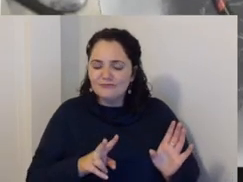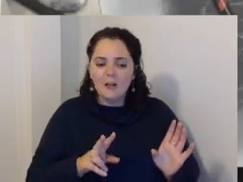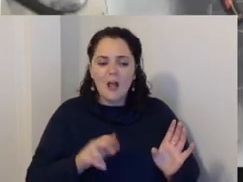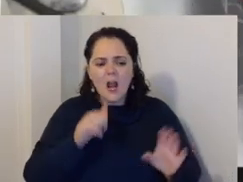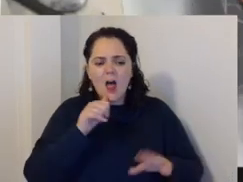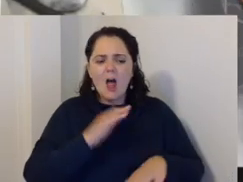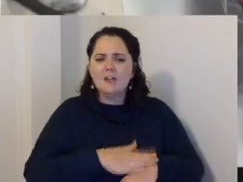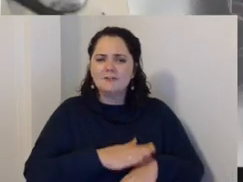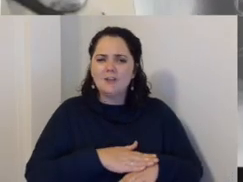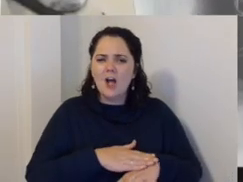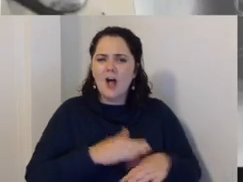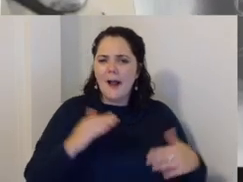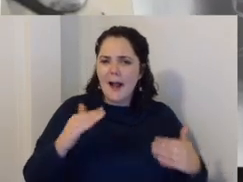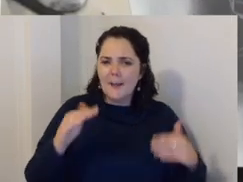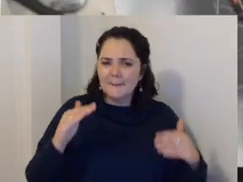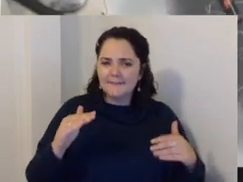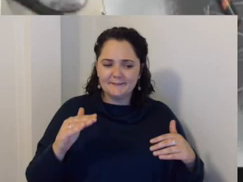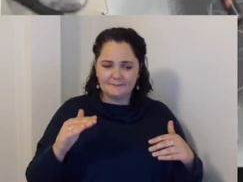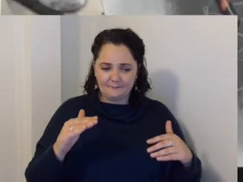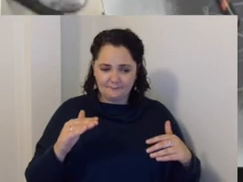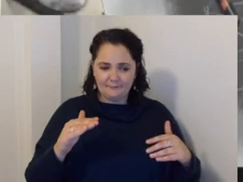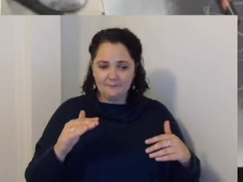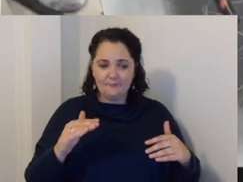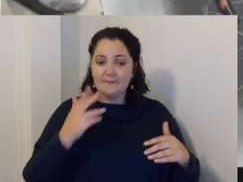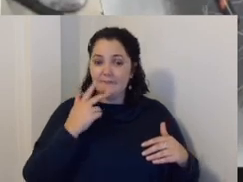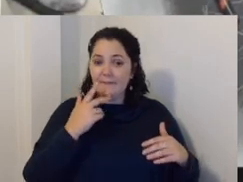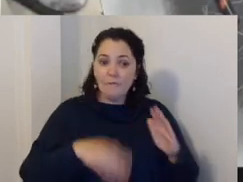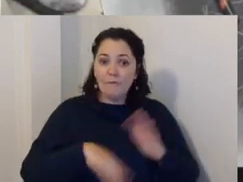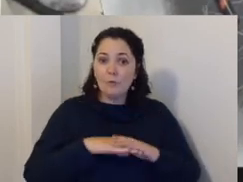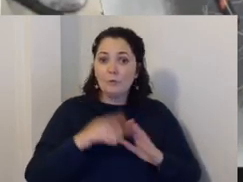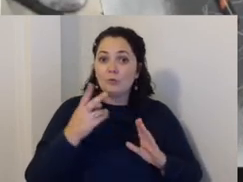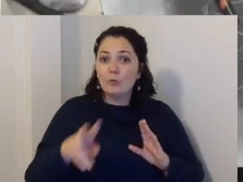a lot of time uh I wasn't drawing the entire time or if I were going to take a little bit more time